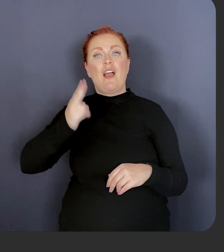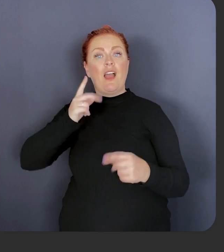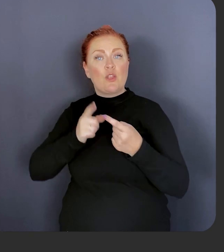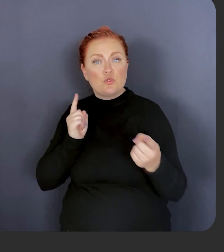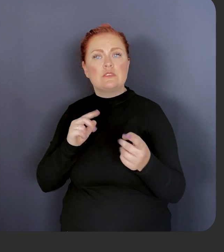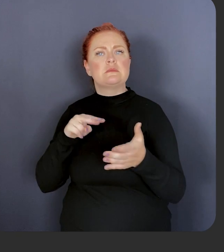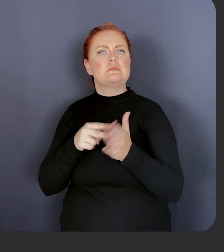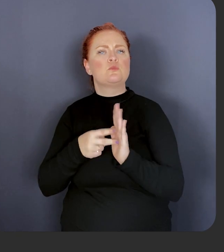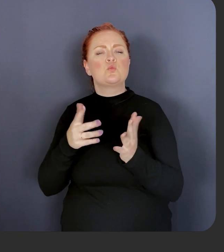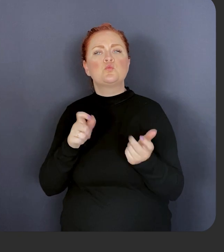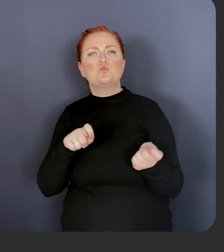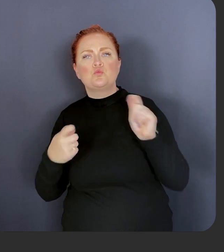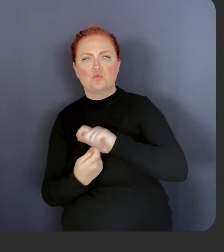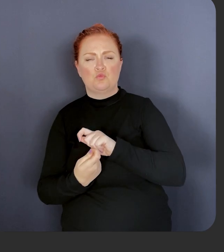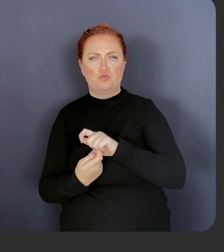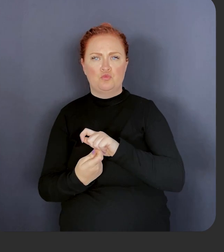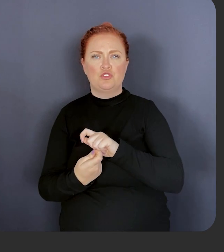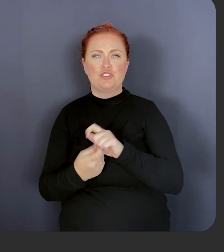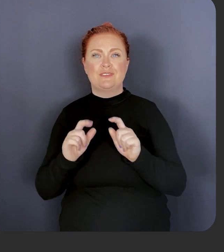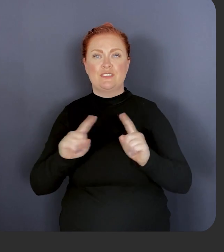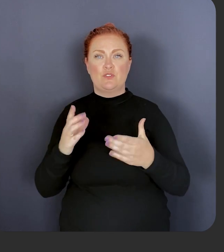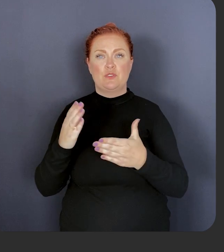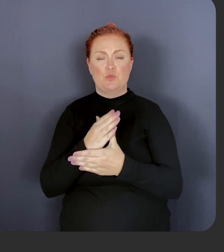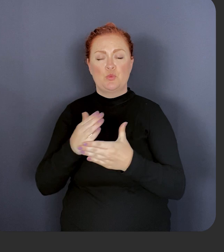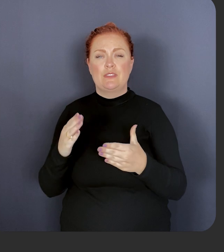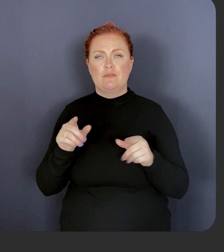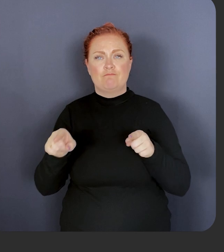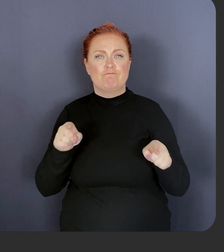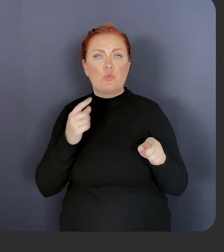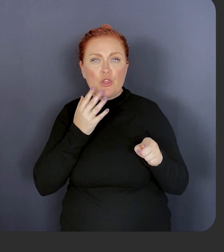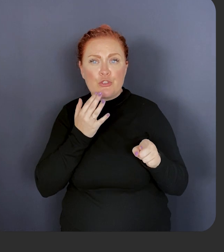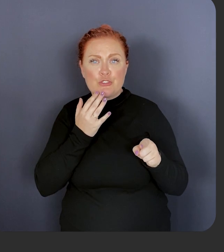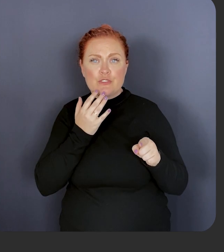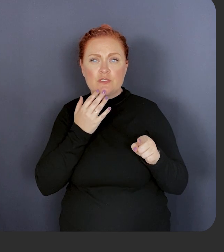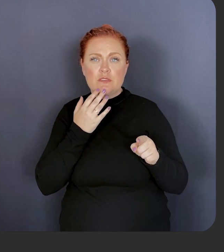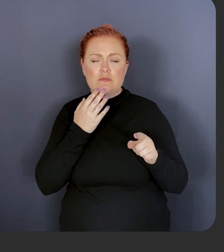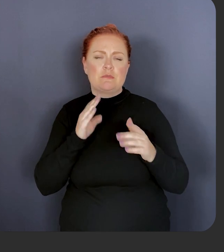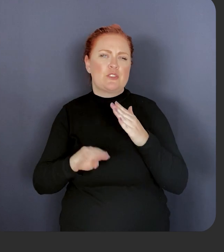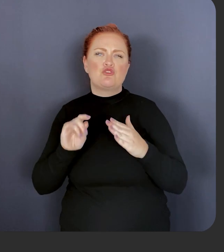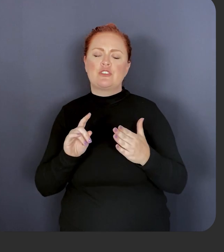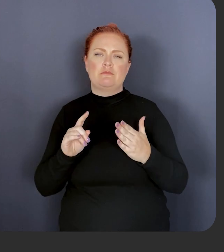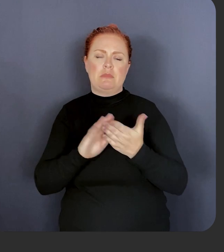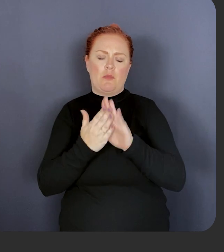I would want to change the difference between these two colors to be essentially white and black.